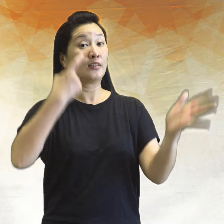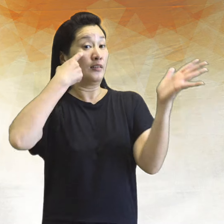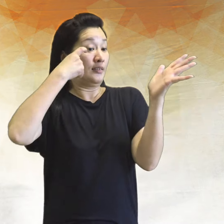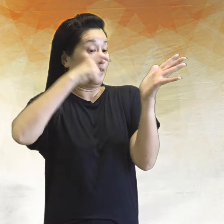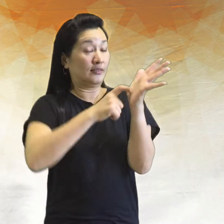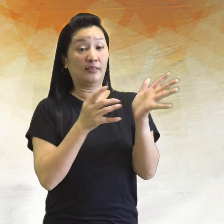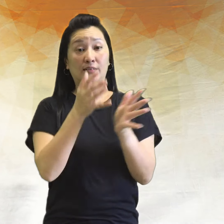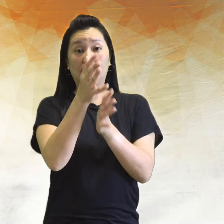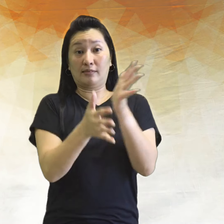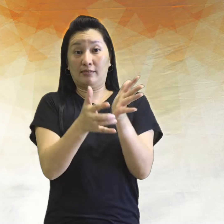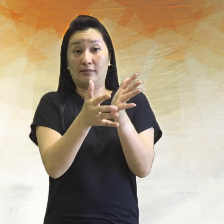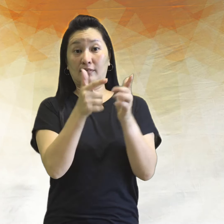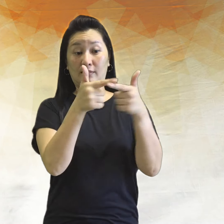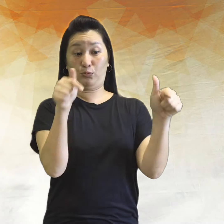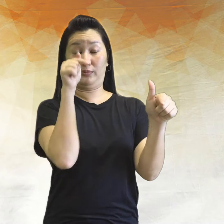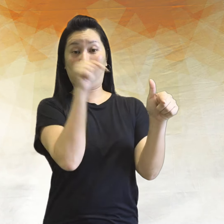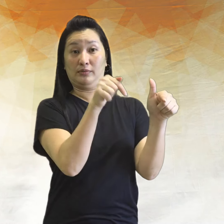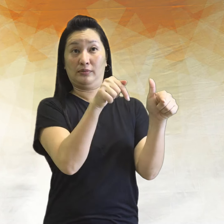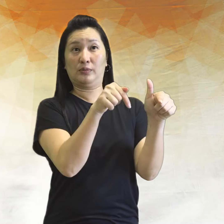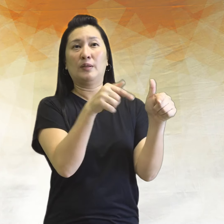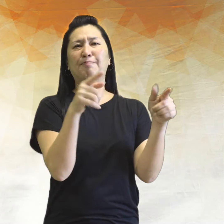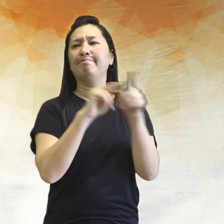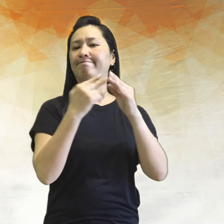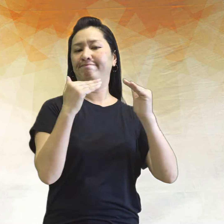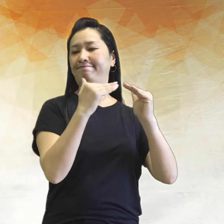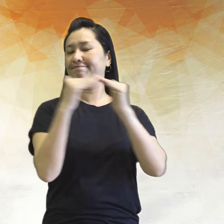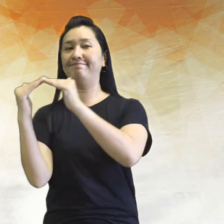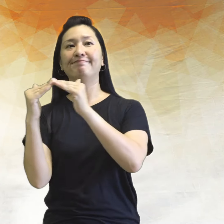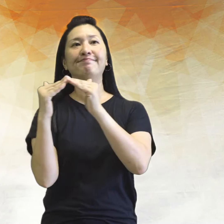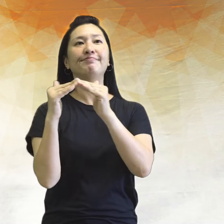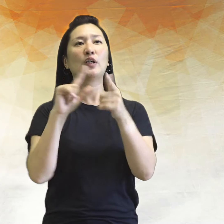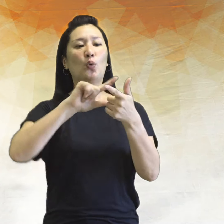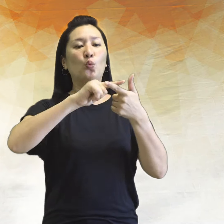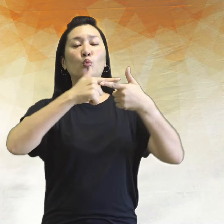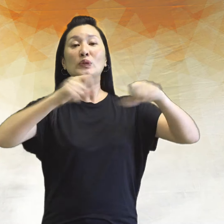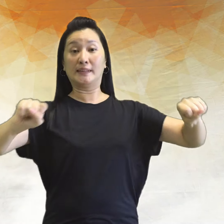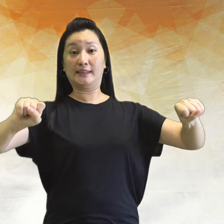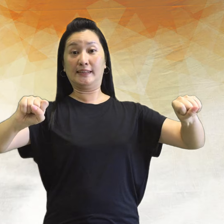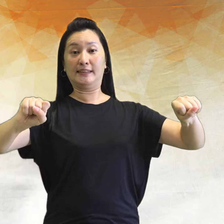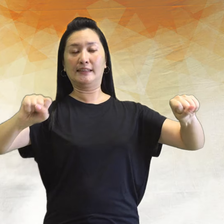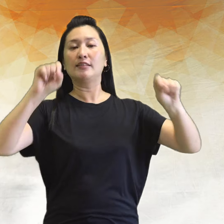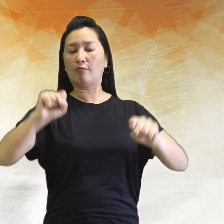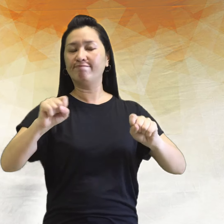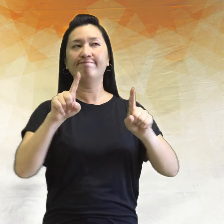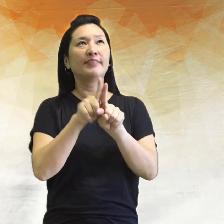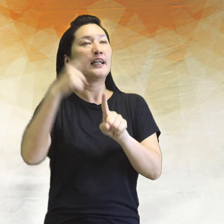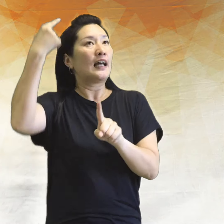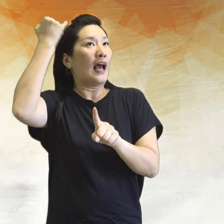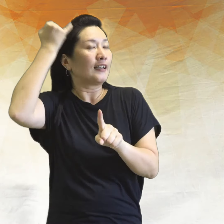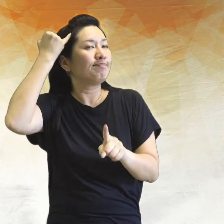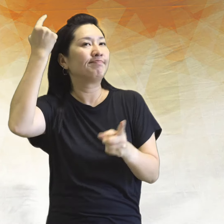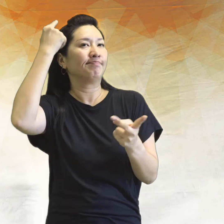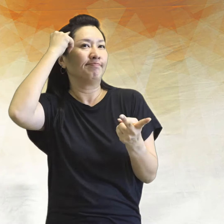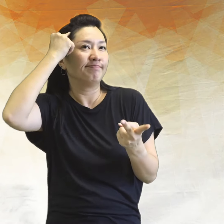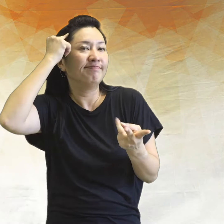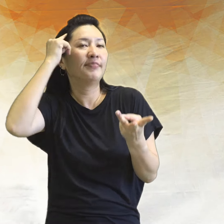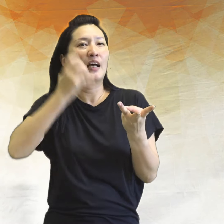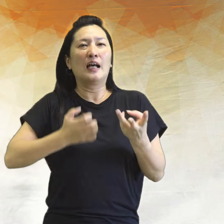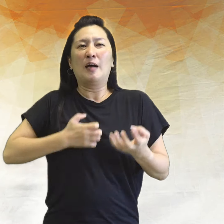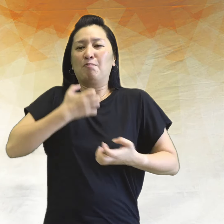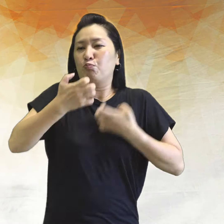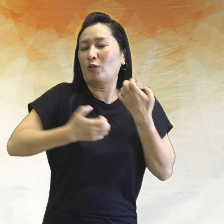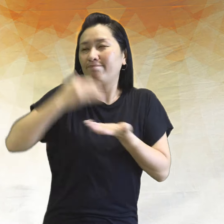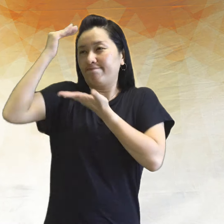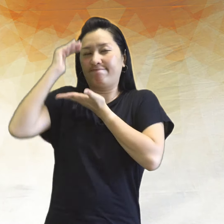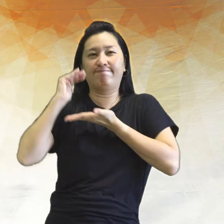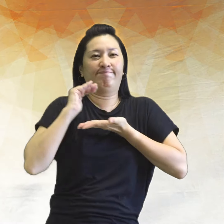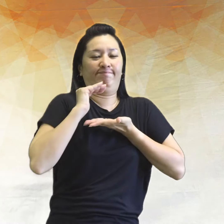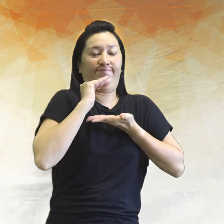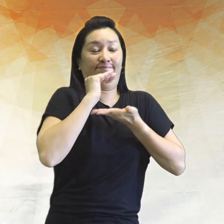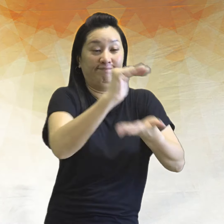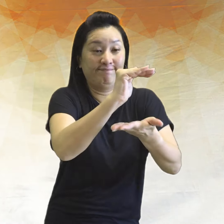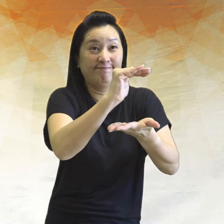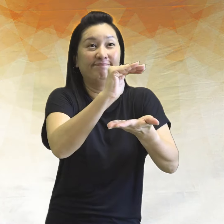Recognises sign language as a valid linguistic means of conveying thoughts, ideas, and emotions.